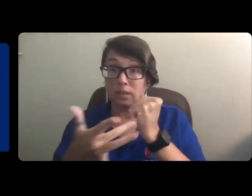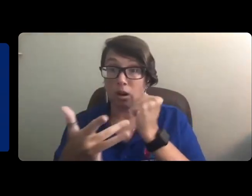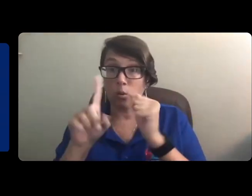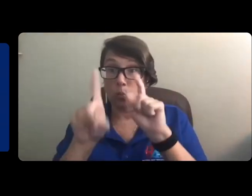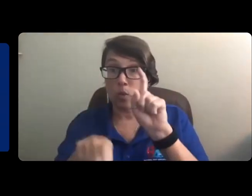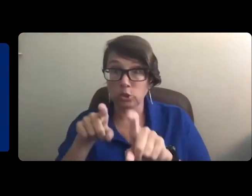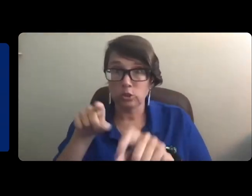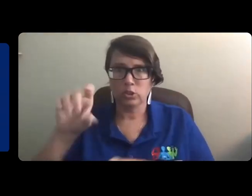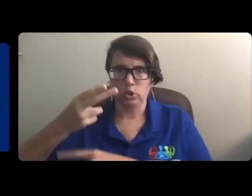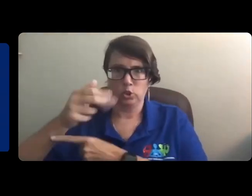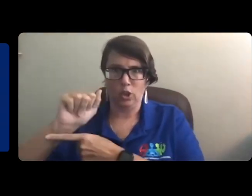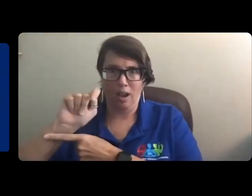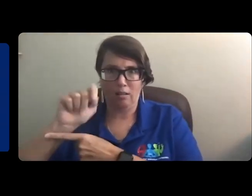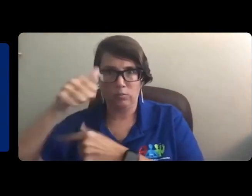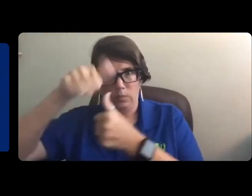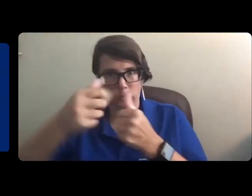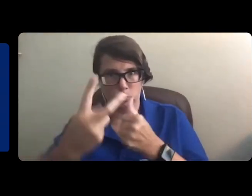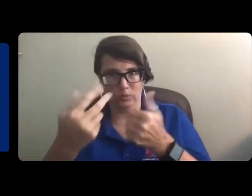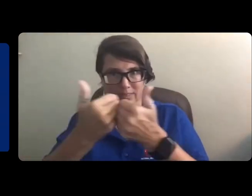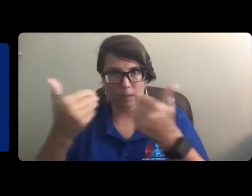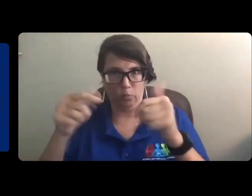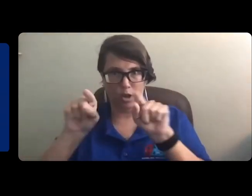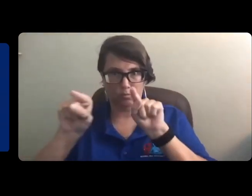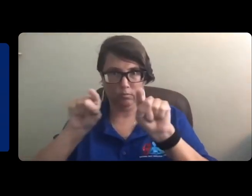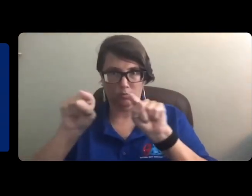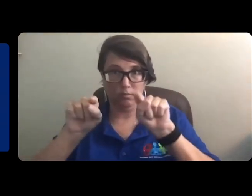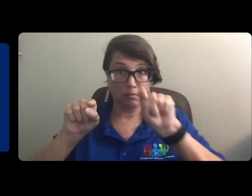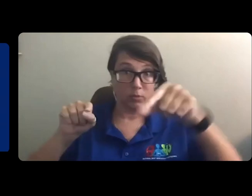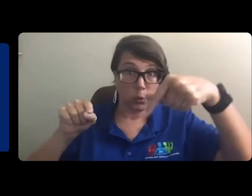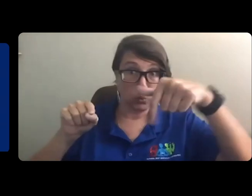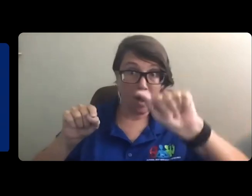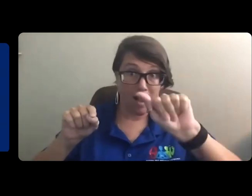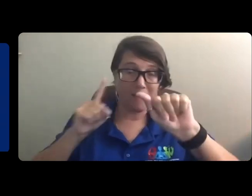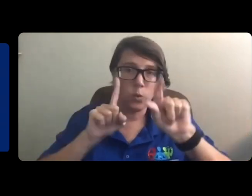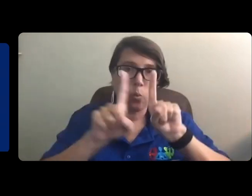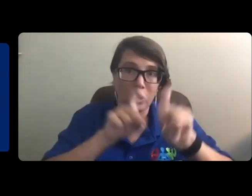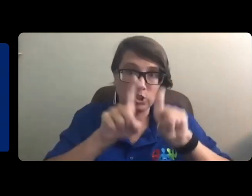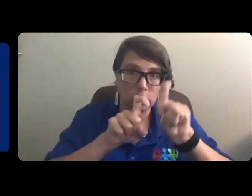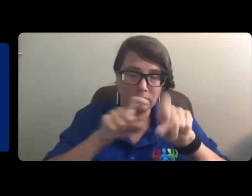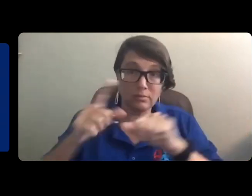at the bottom of your screen. For technical questions, please use chat.